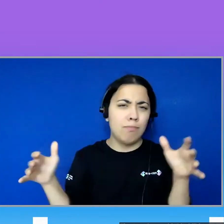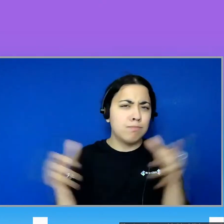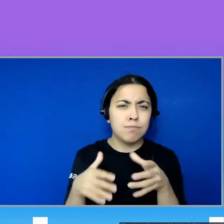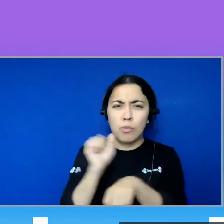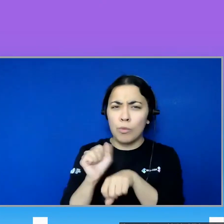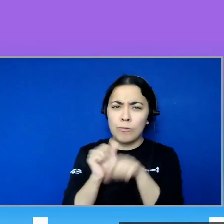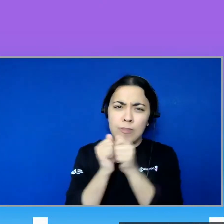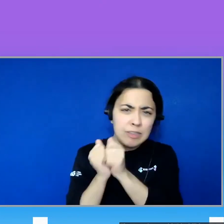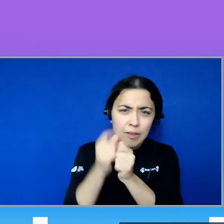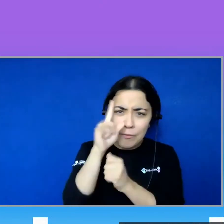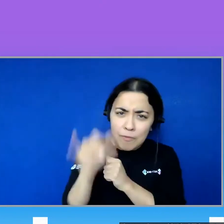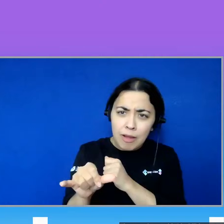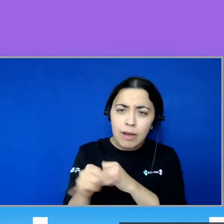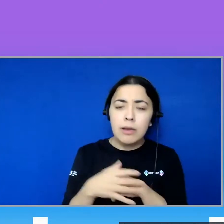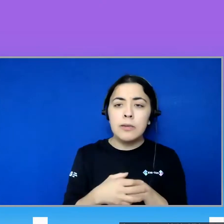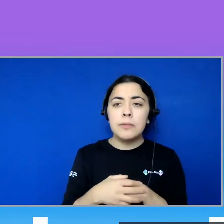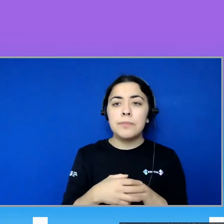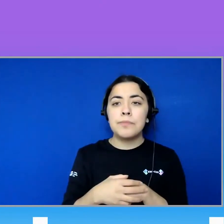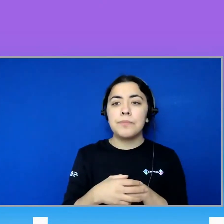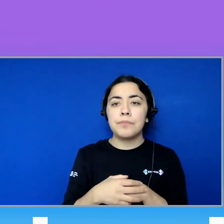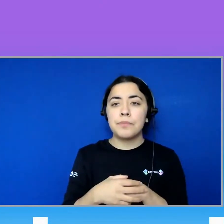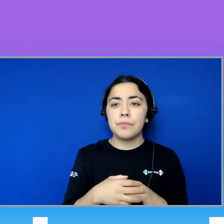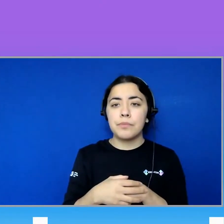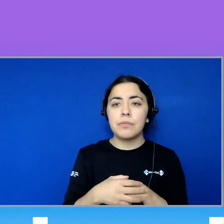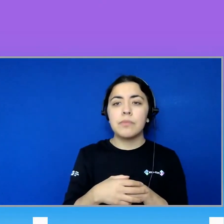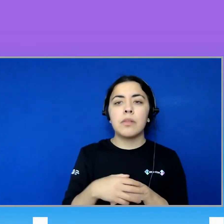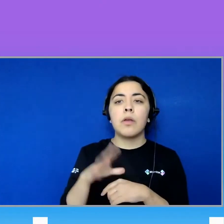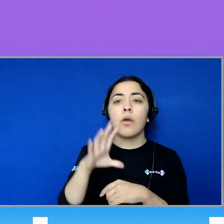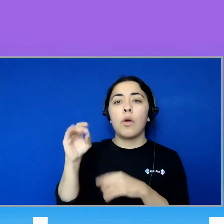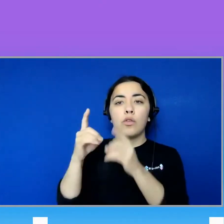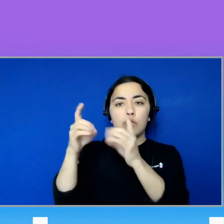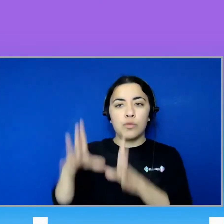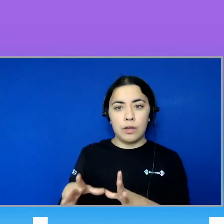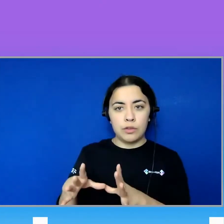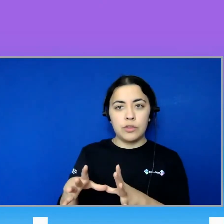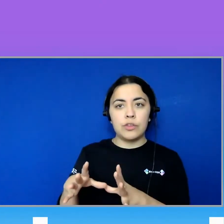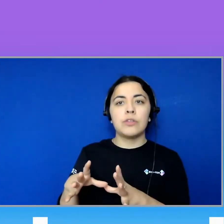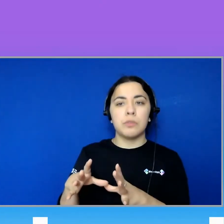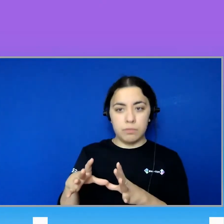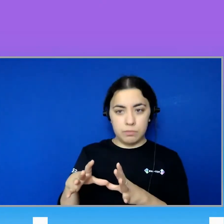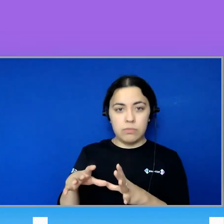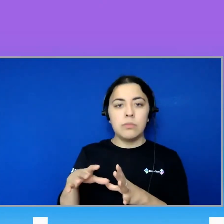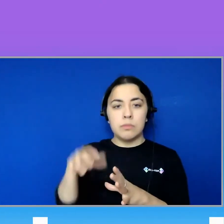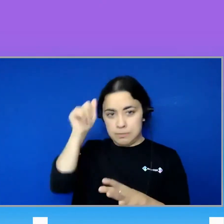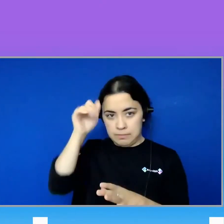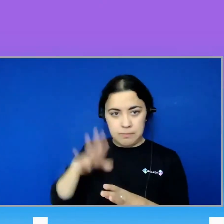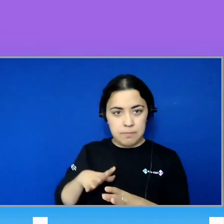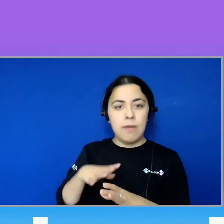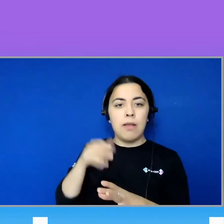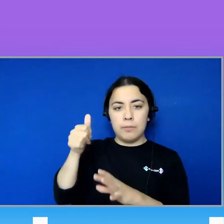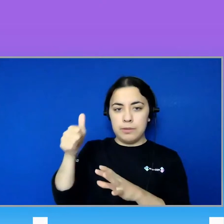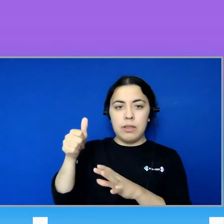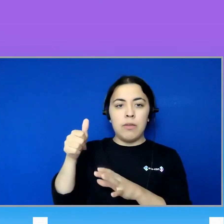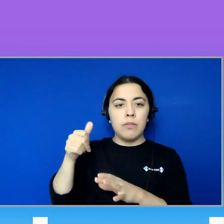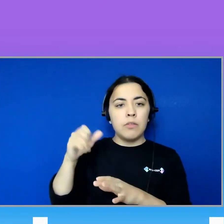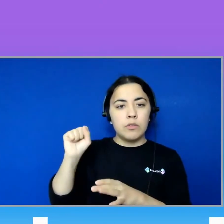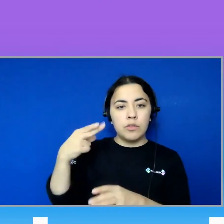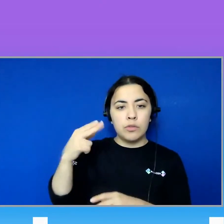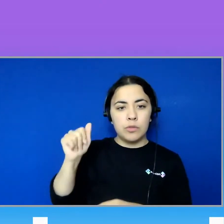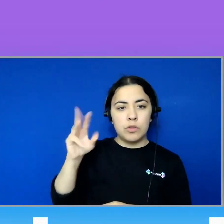people working on it. Shauna Gadson is the co-director with